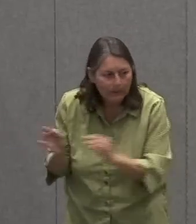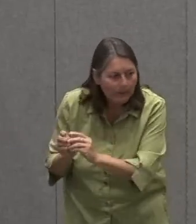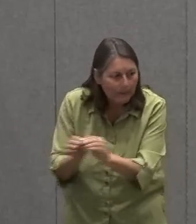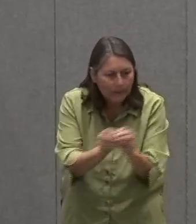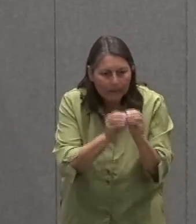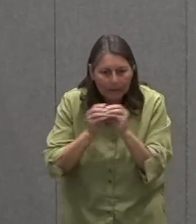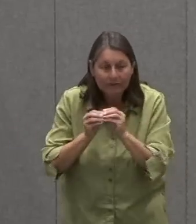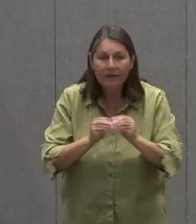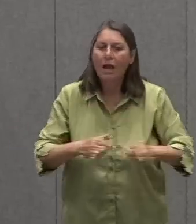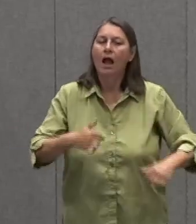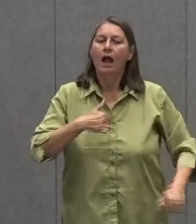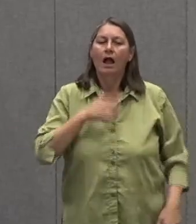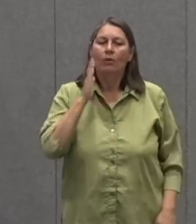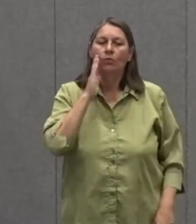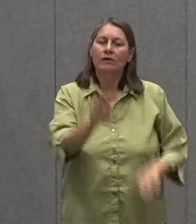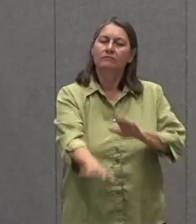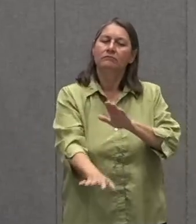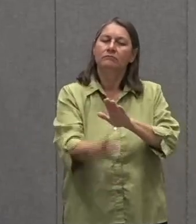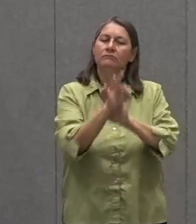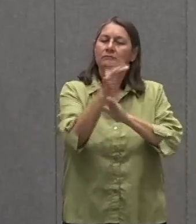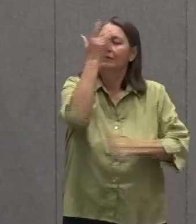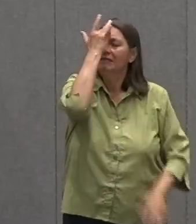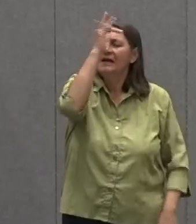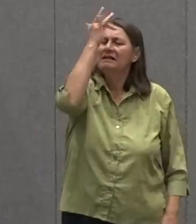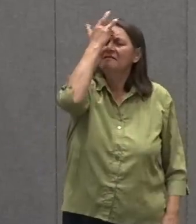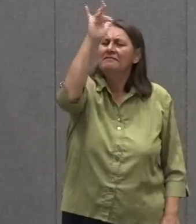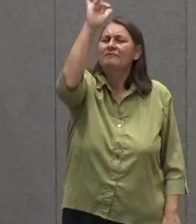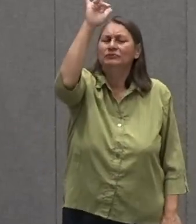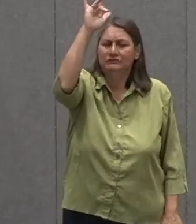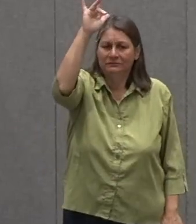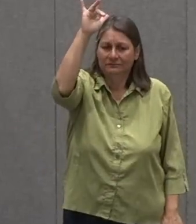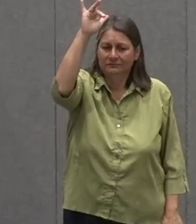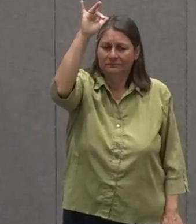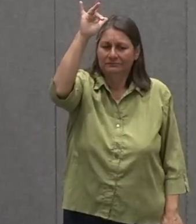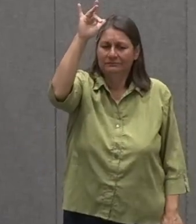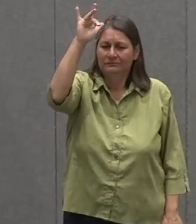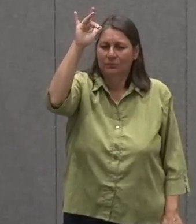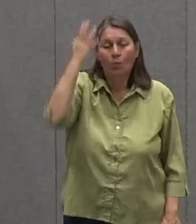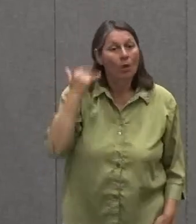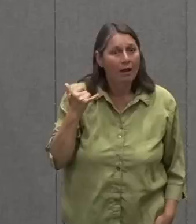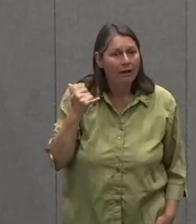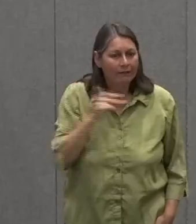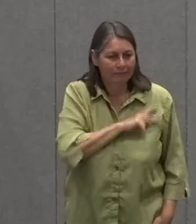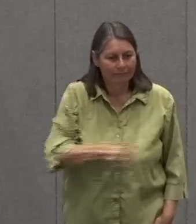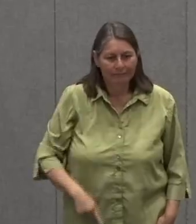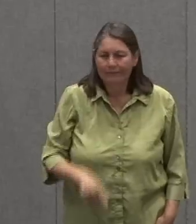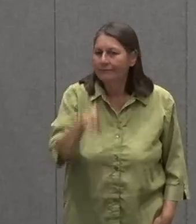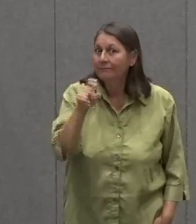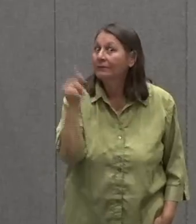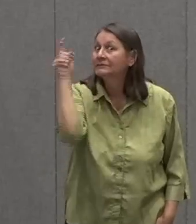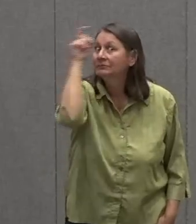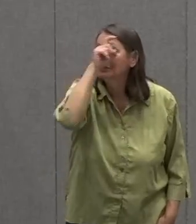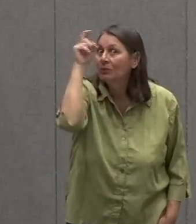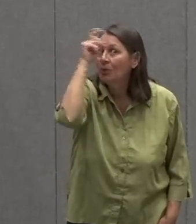"I shall seek the cleverest among you, "for your king must be wise. "He shall be a son to me,